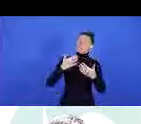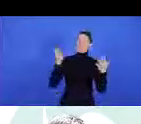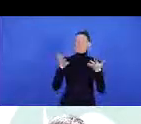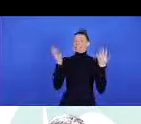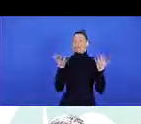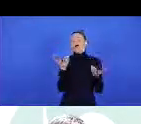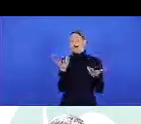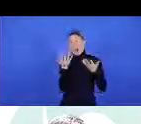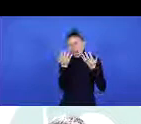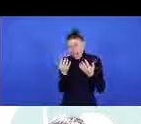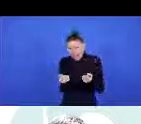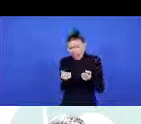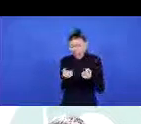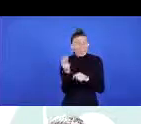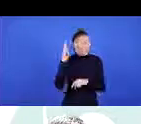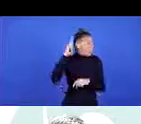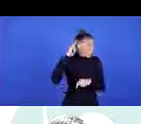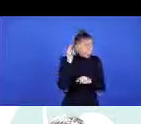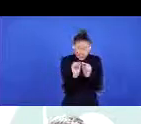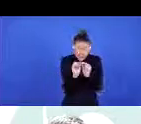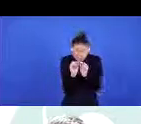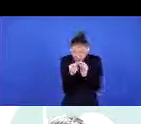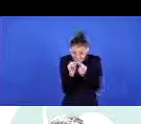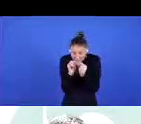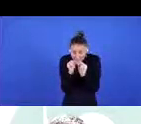to use, well, some pieces of cochlear implant